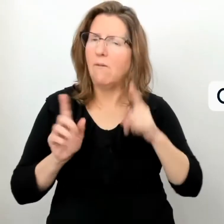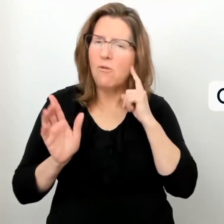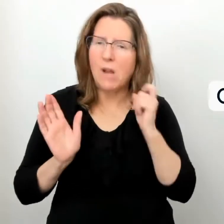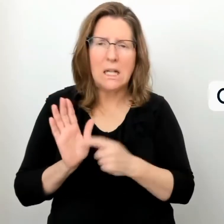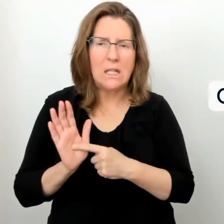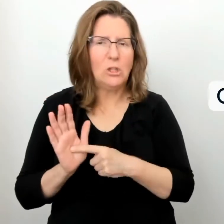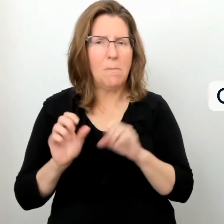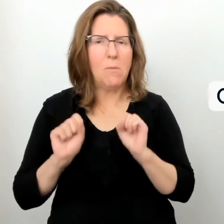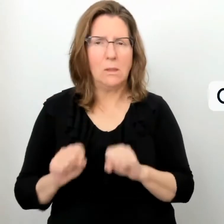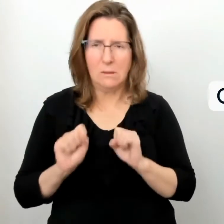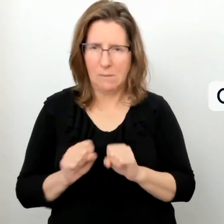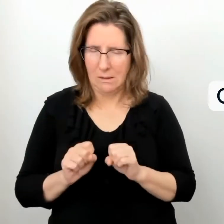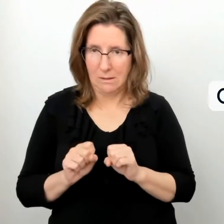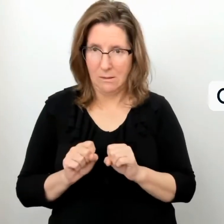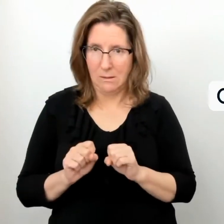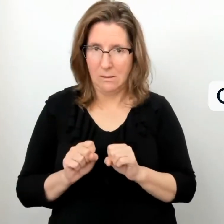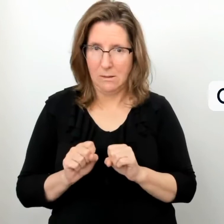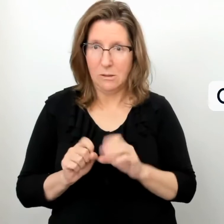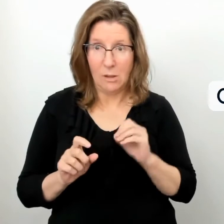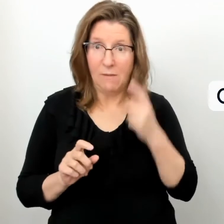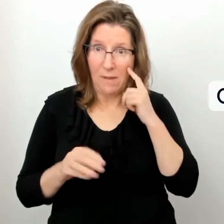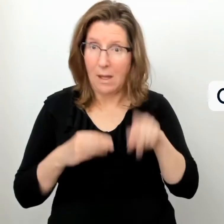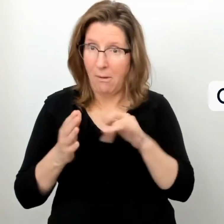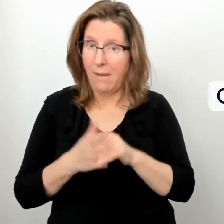Think about your goals for using it.